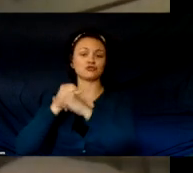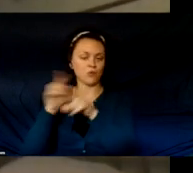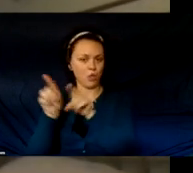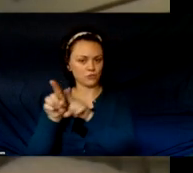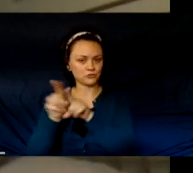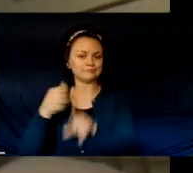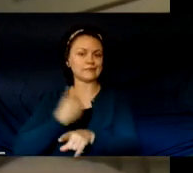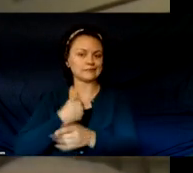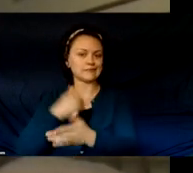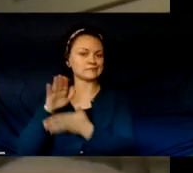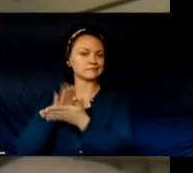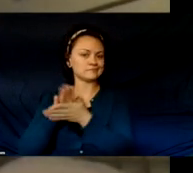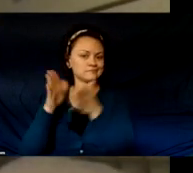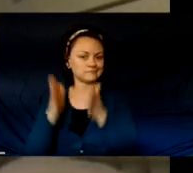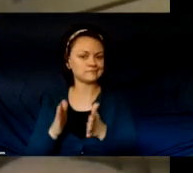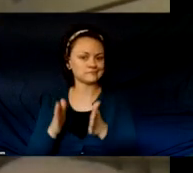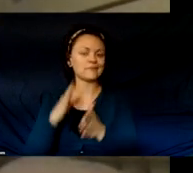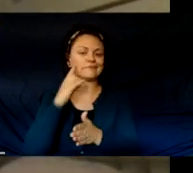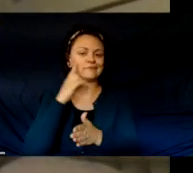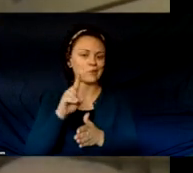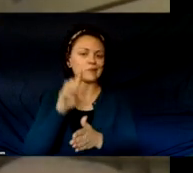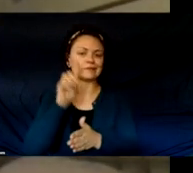a gender and disability scholar.